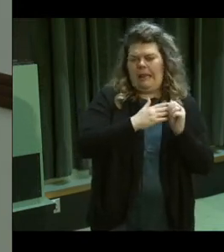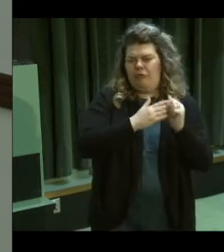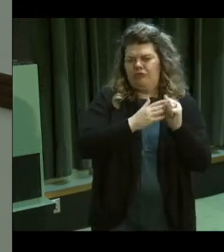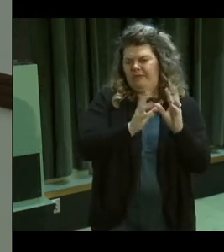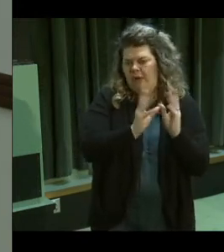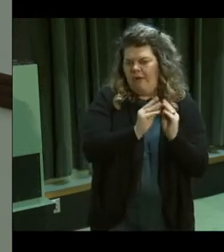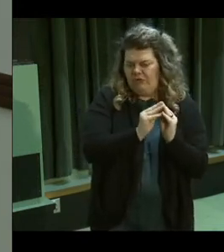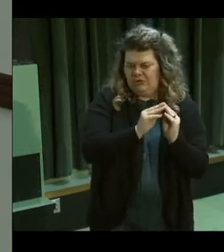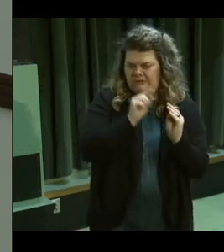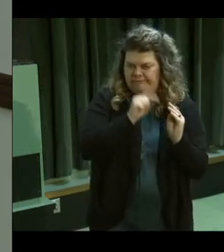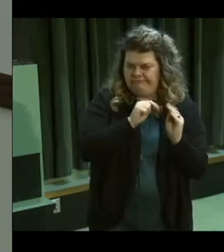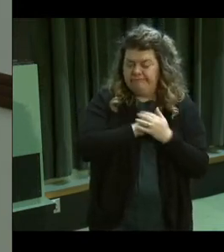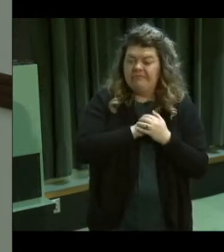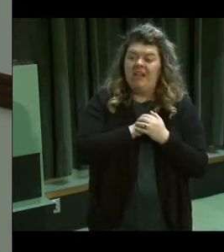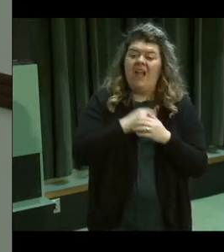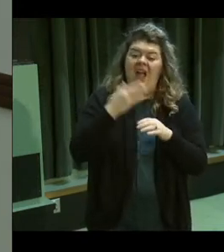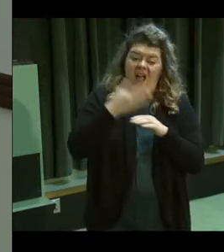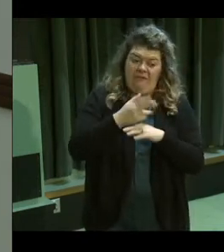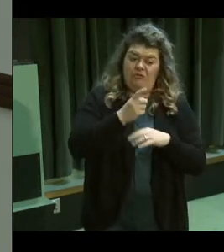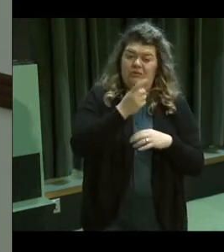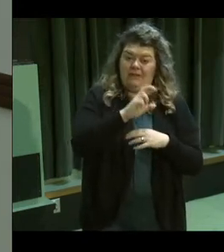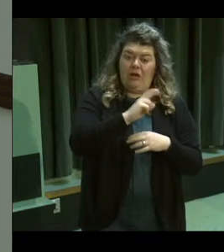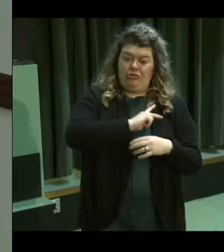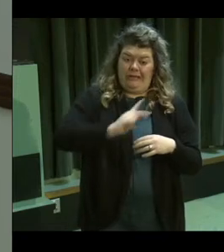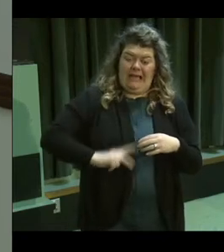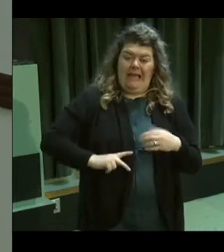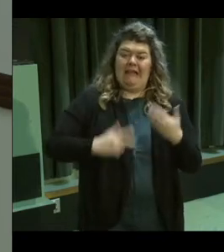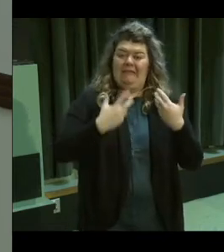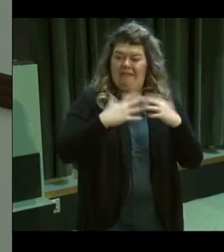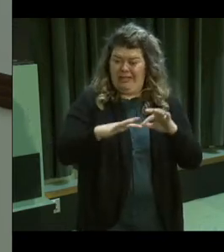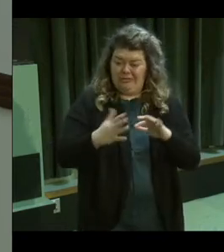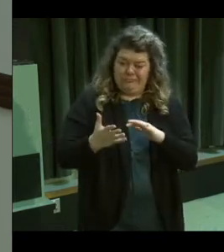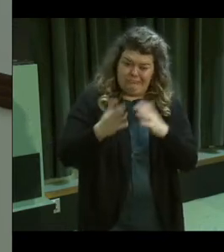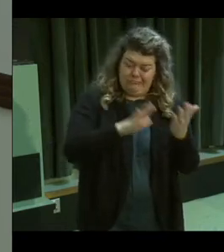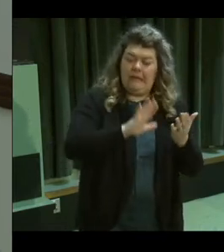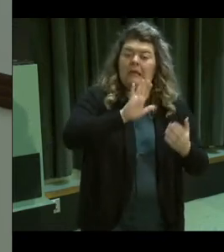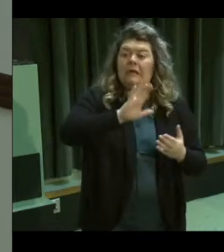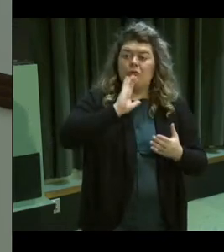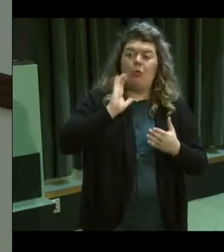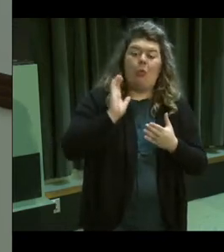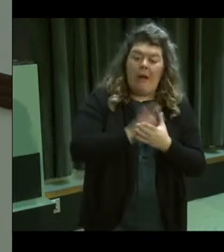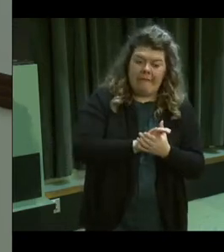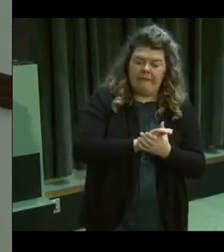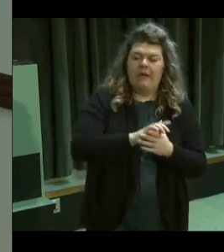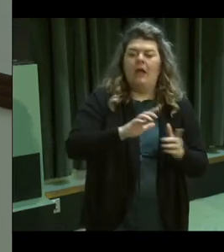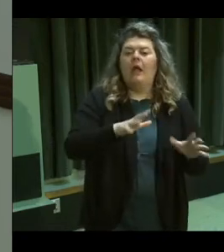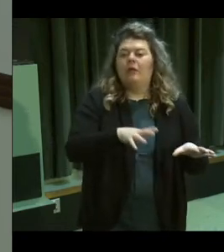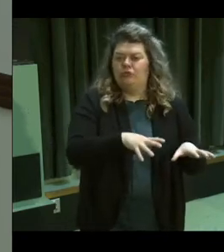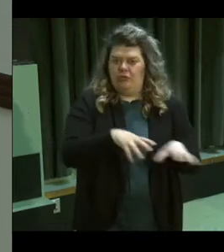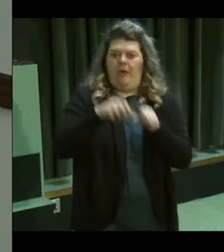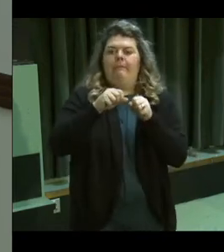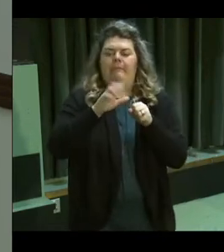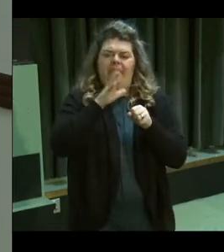Conference, and after Doctor King was assassinated, it was